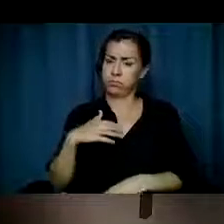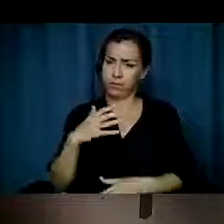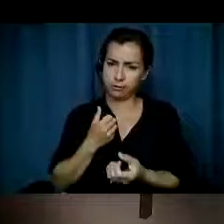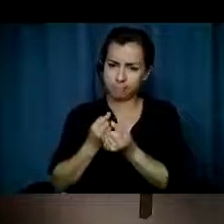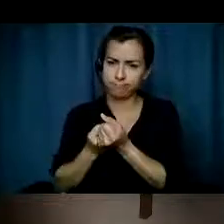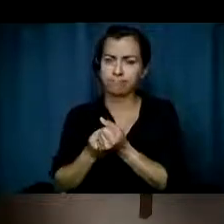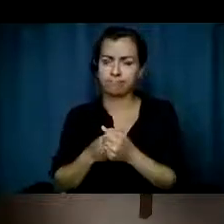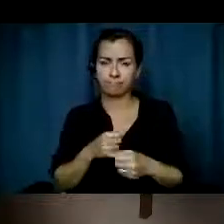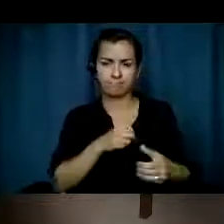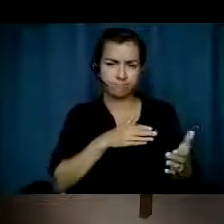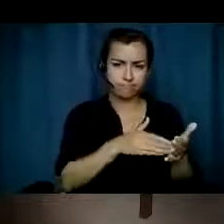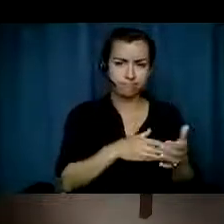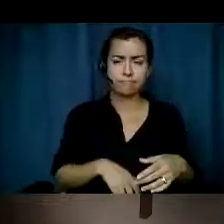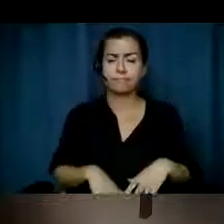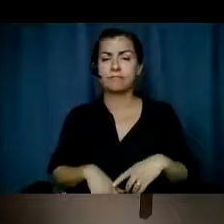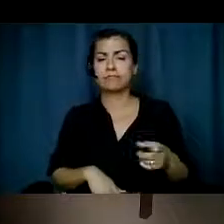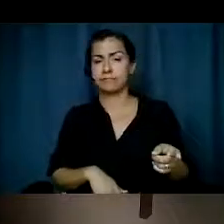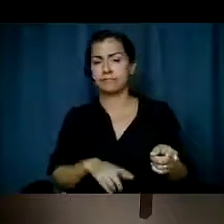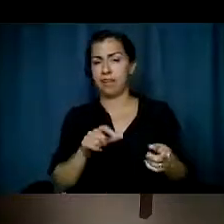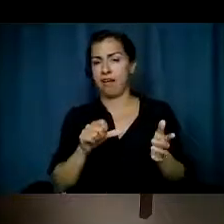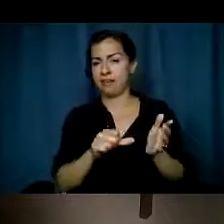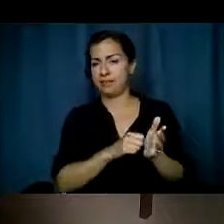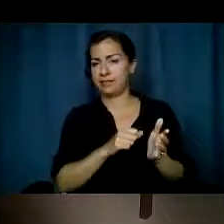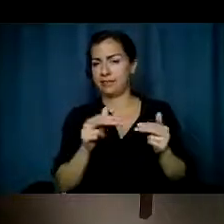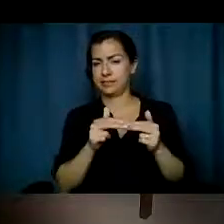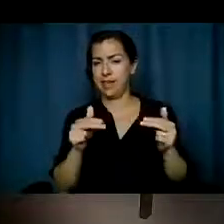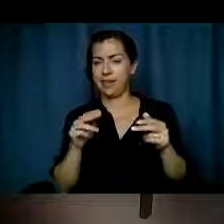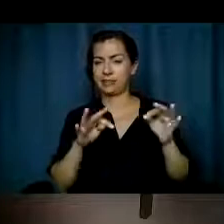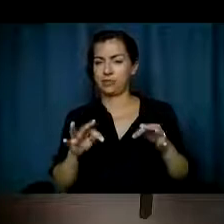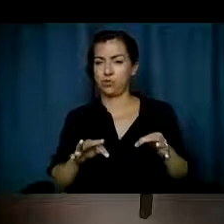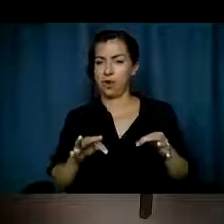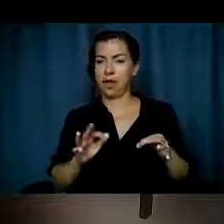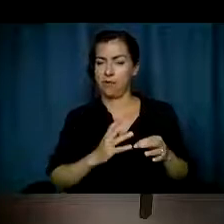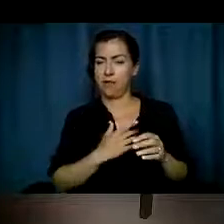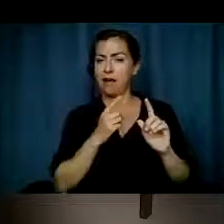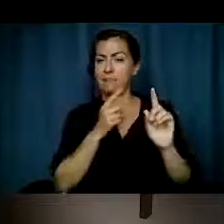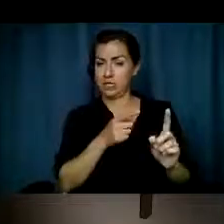I want to see positive instead of